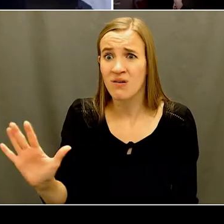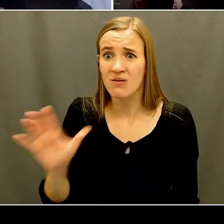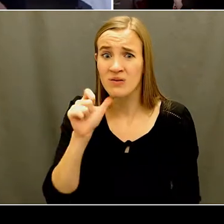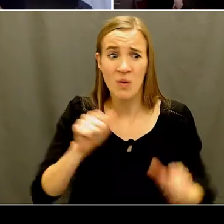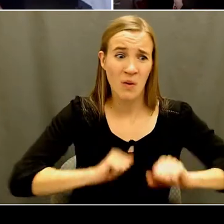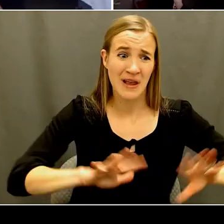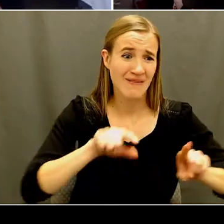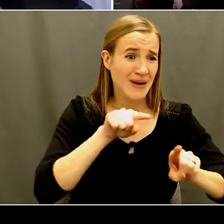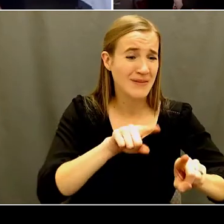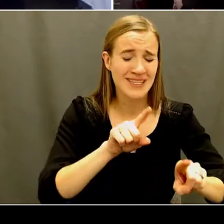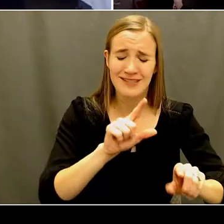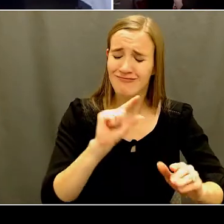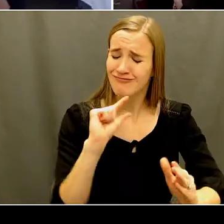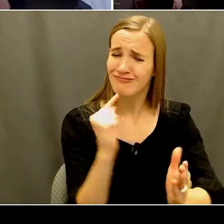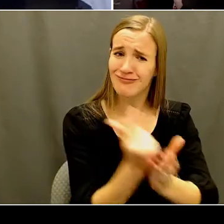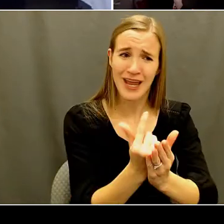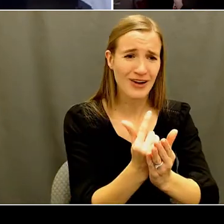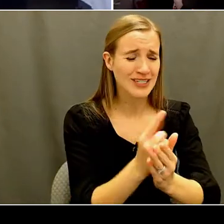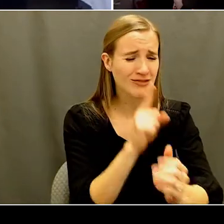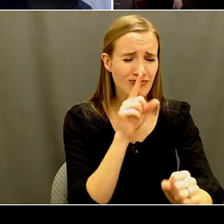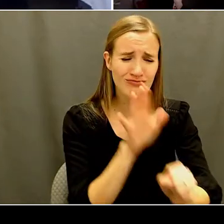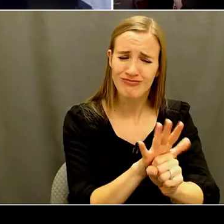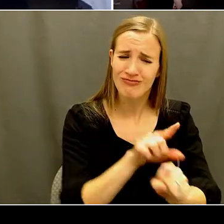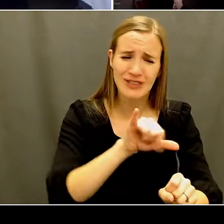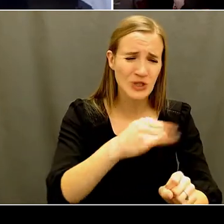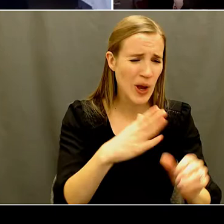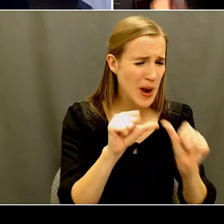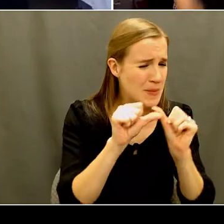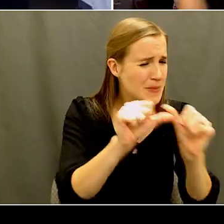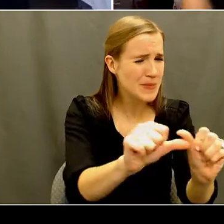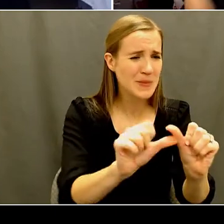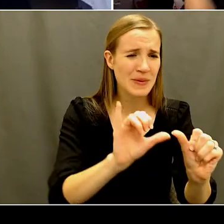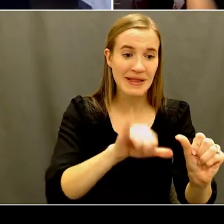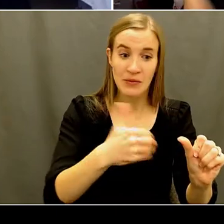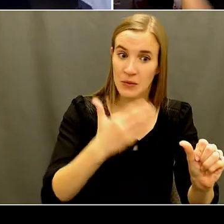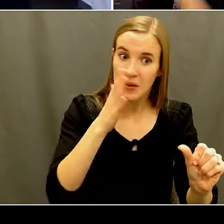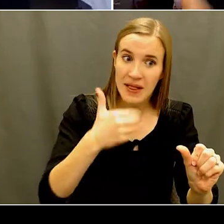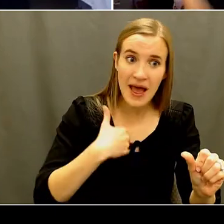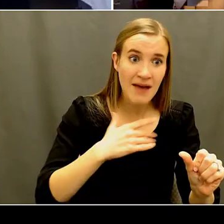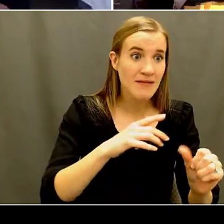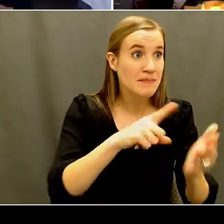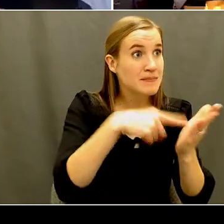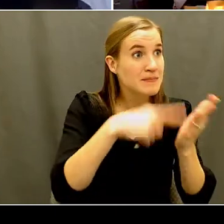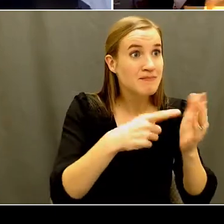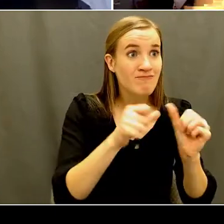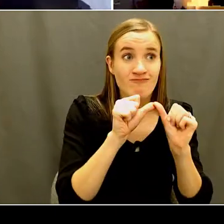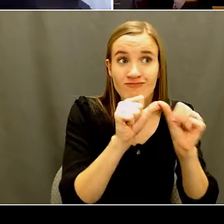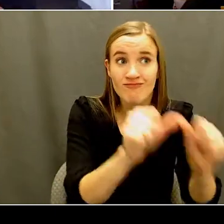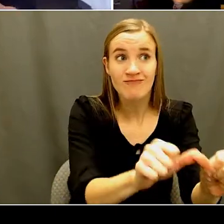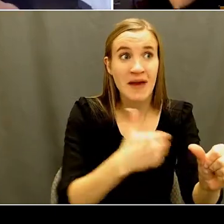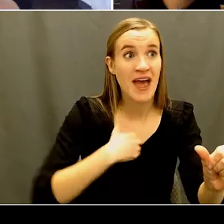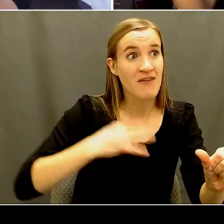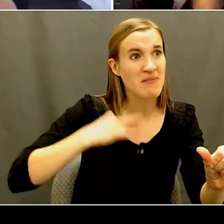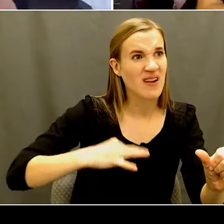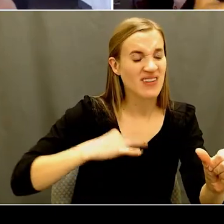said, you know, this is an opportunity to work for the President of the United Utates that President happens to be Barack Obama.